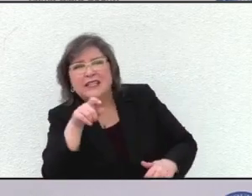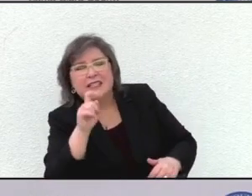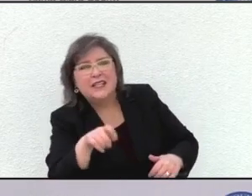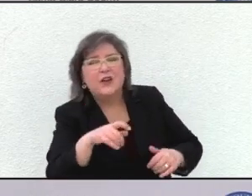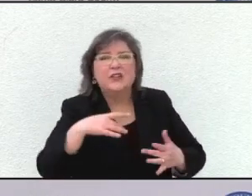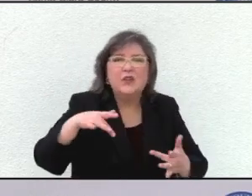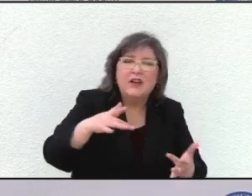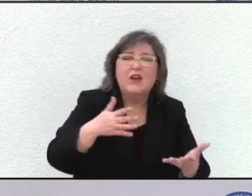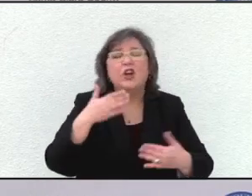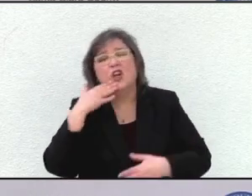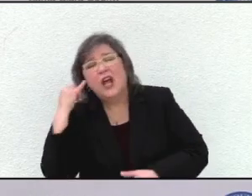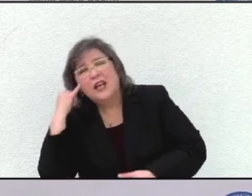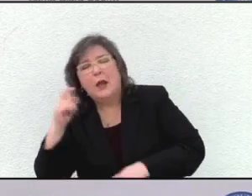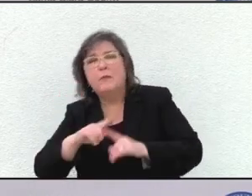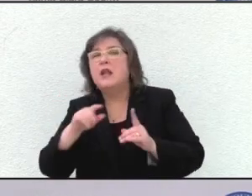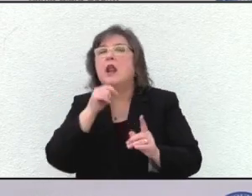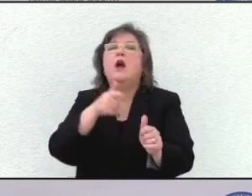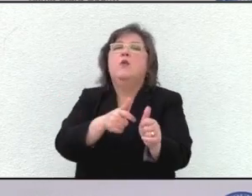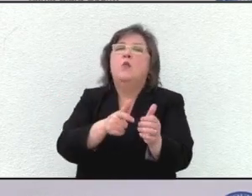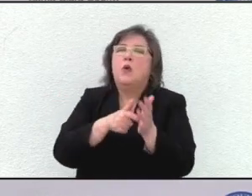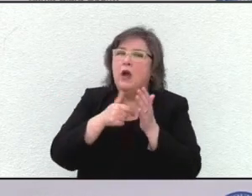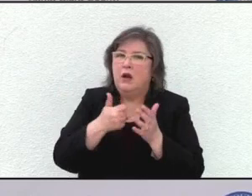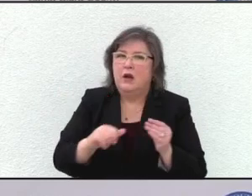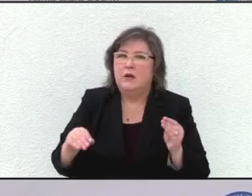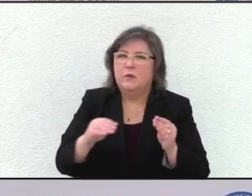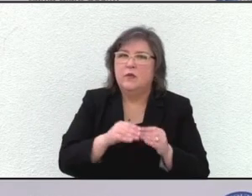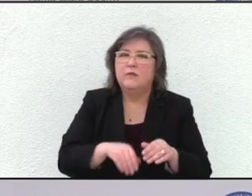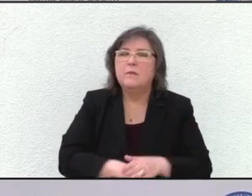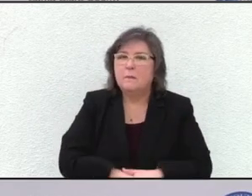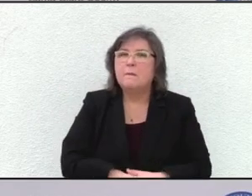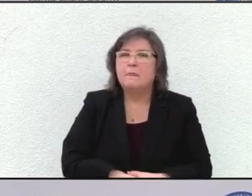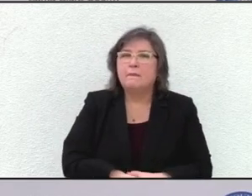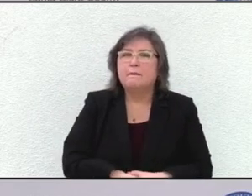after any travel that you may partake in.